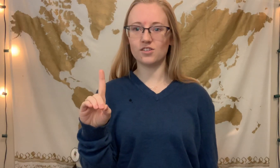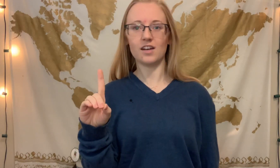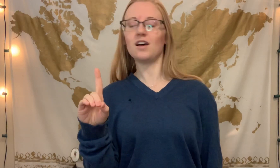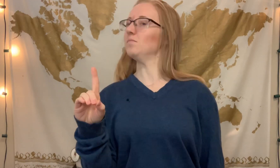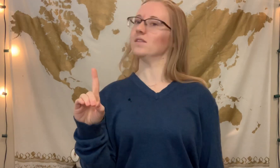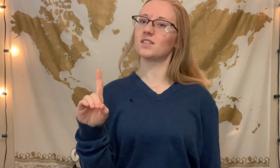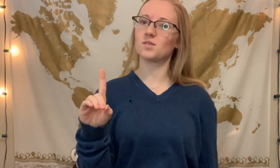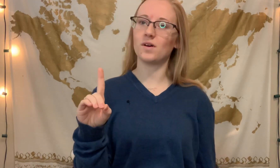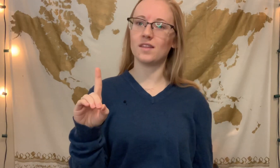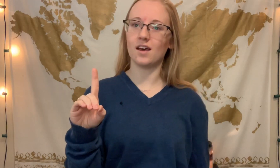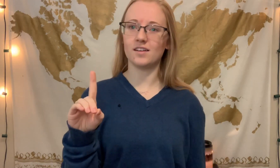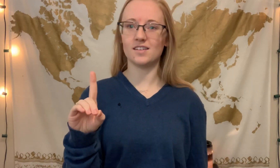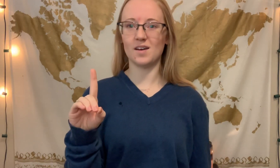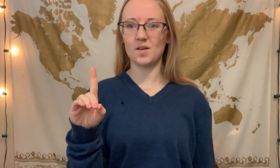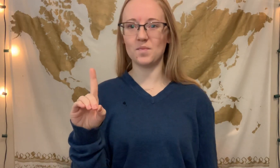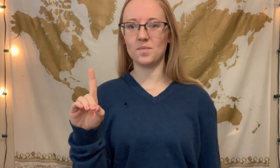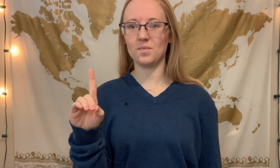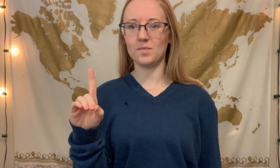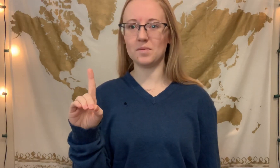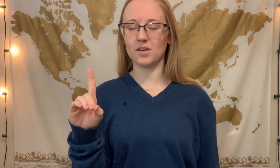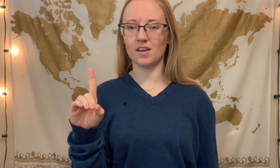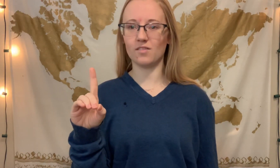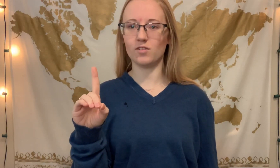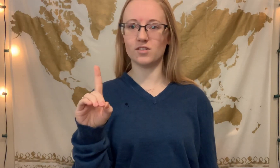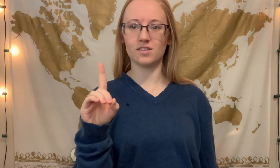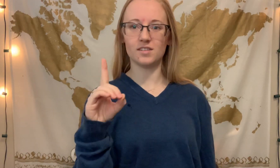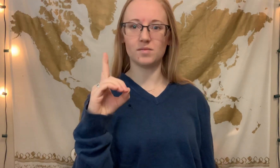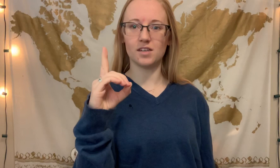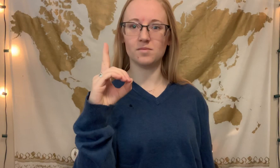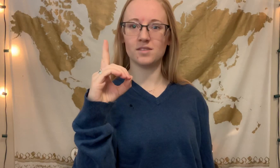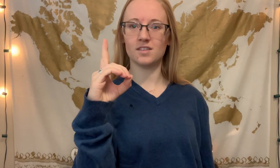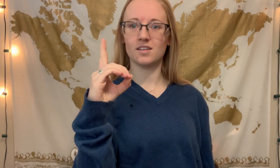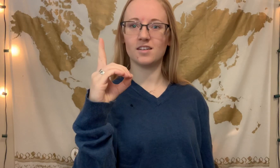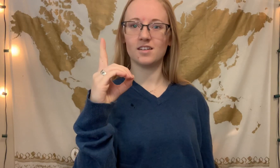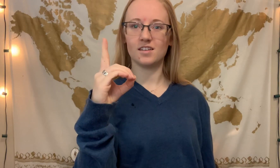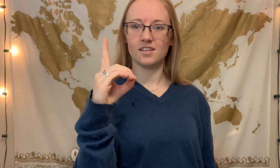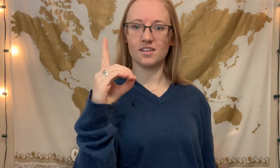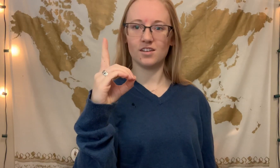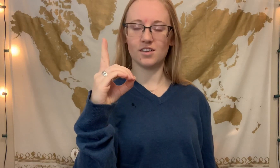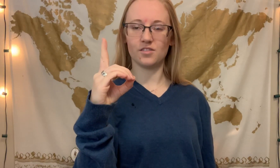straight up, this is one that people get confused on sometimes, where their